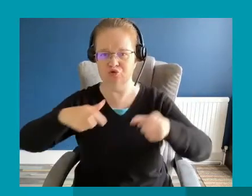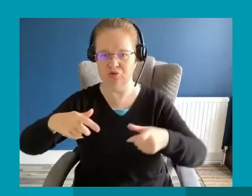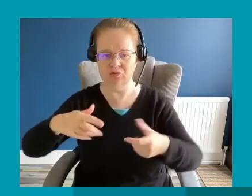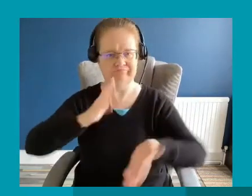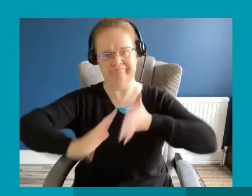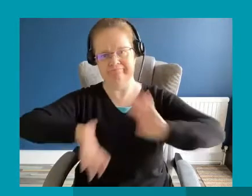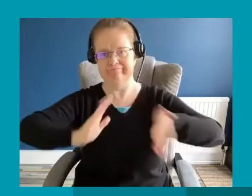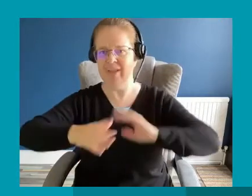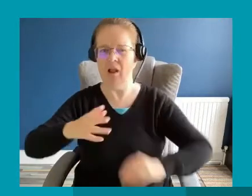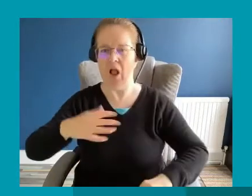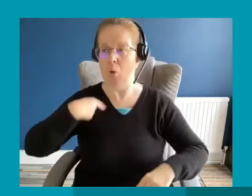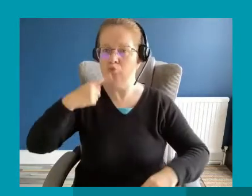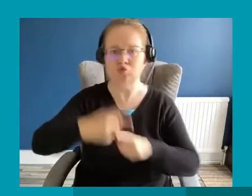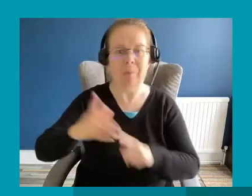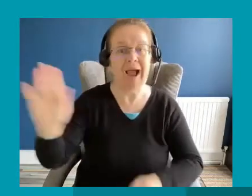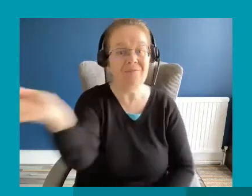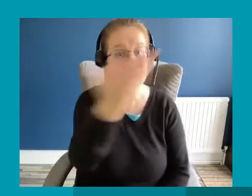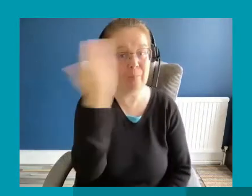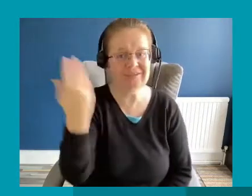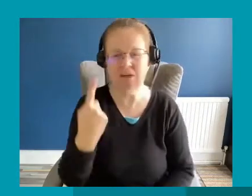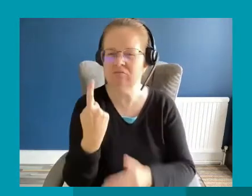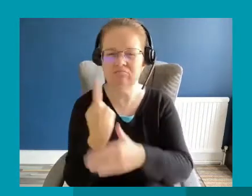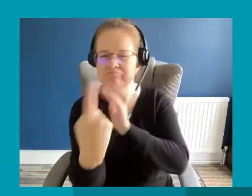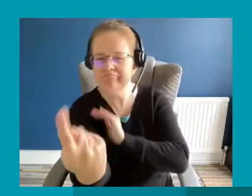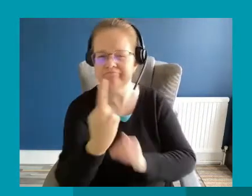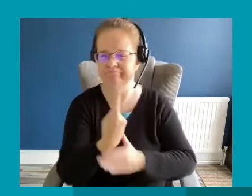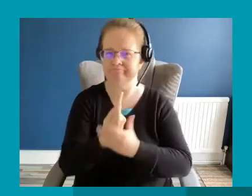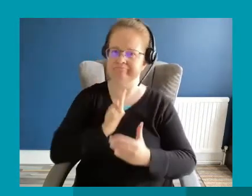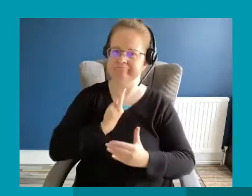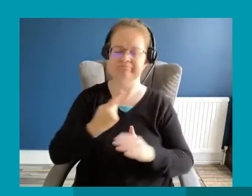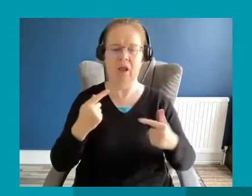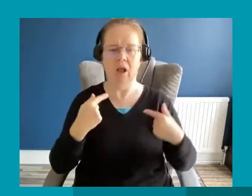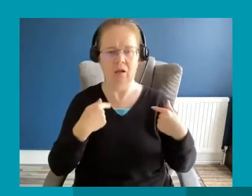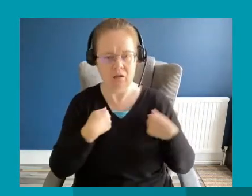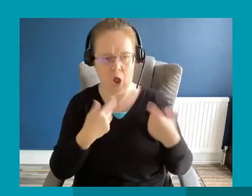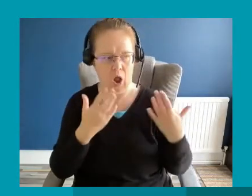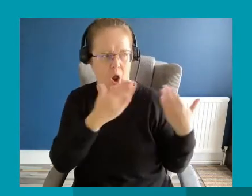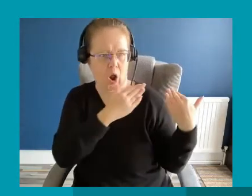But do we have a responsibility for our own self speak?